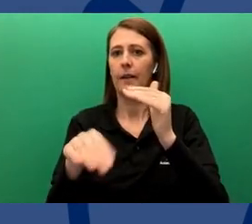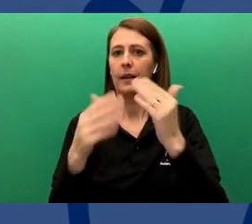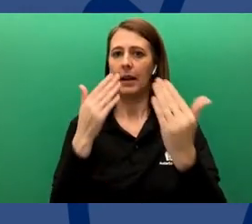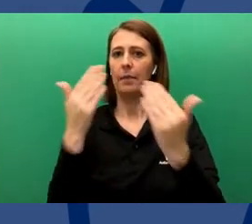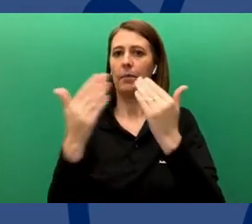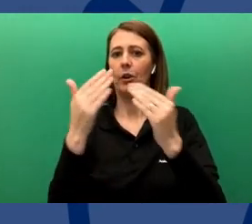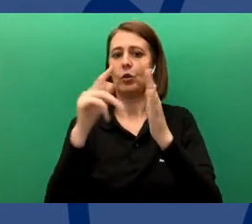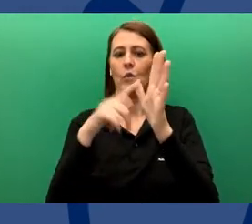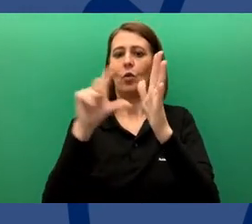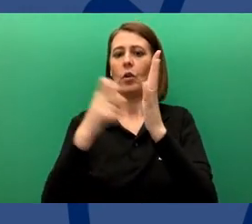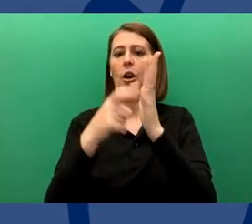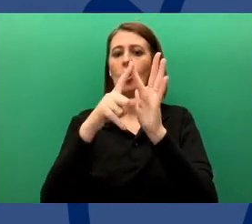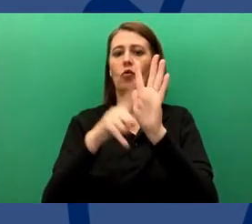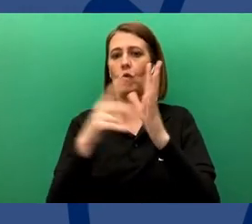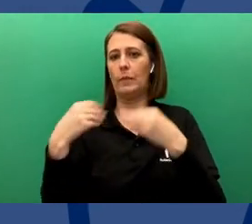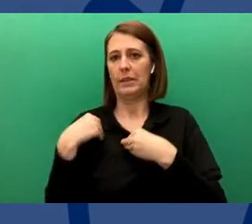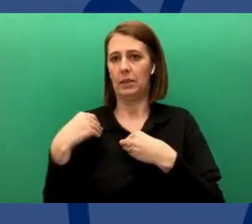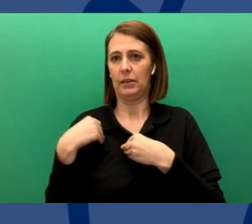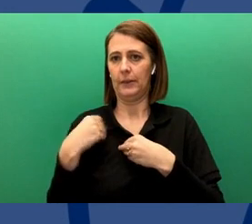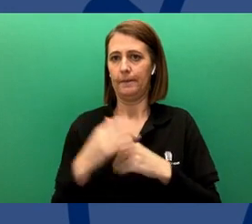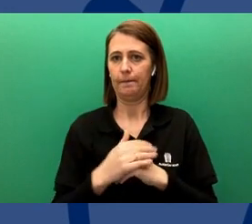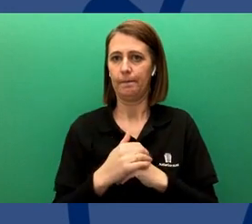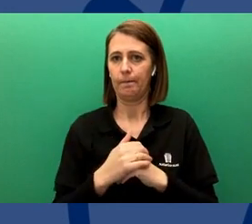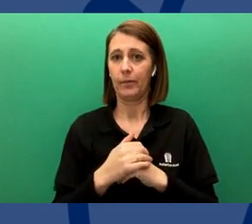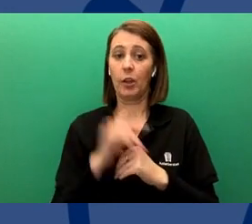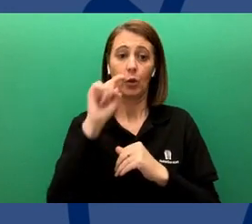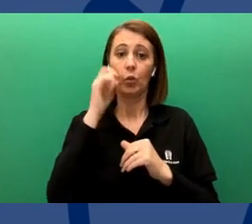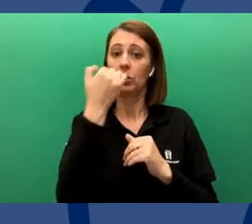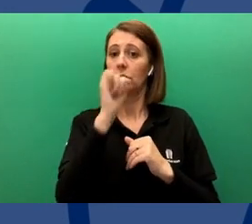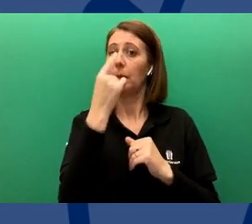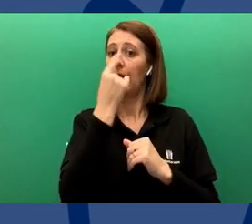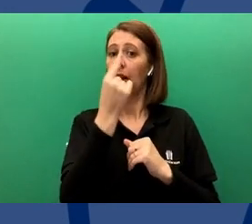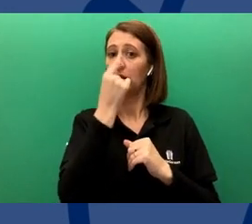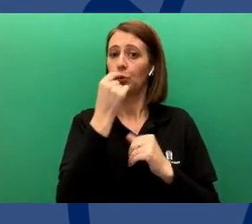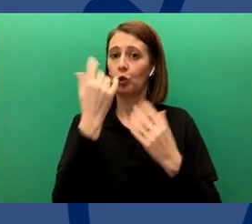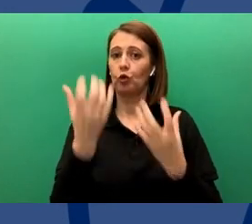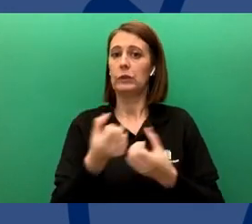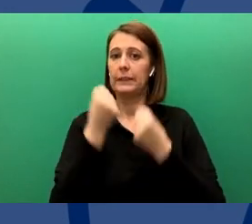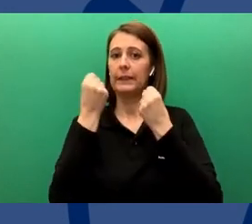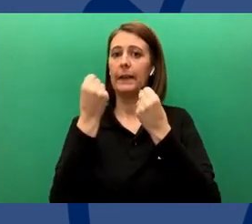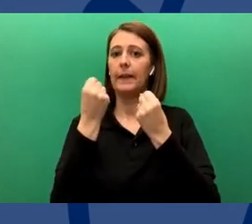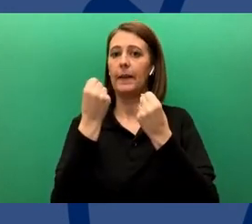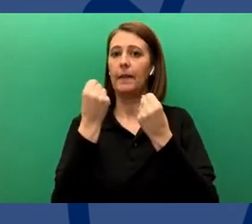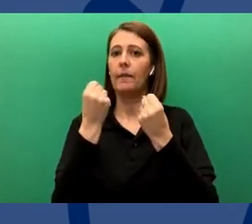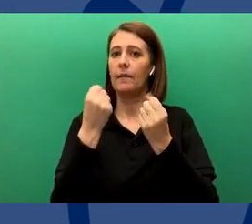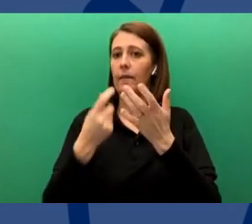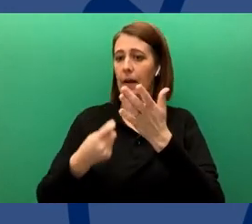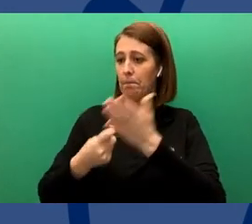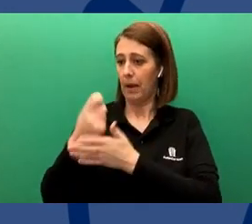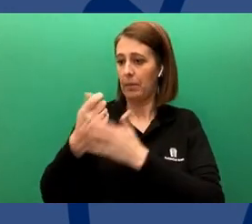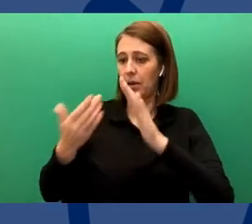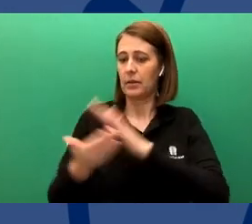business. So you will still be eligible to receive payments under the Jobsaver package,